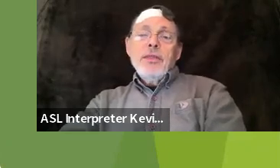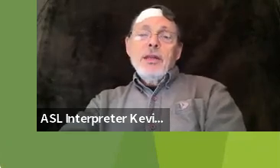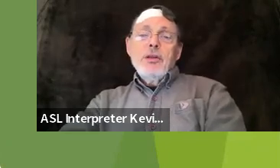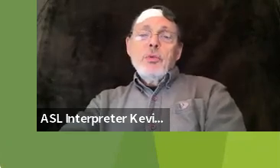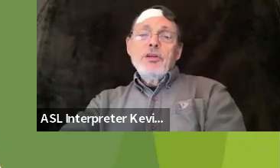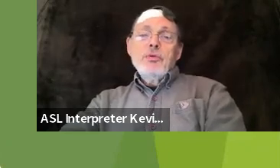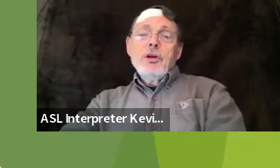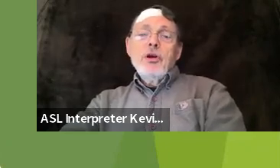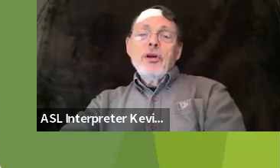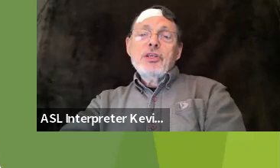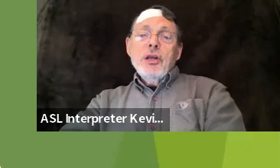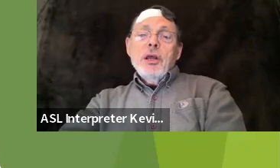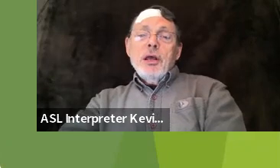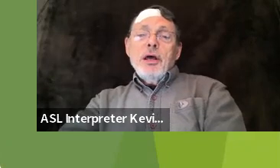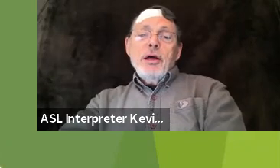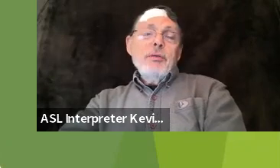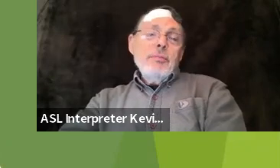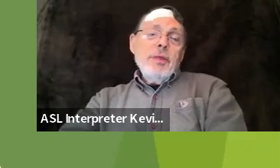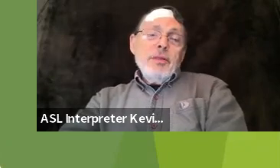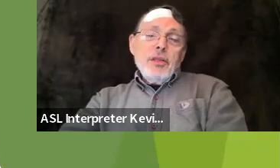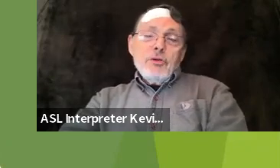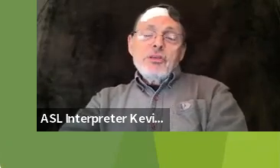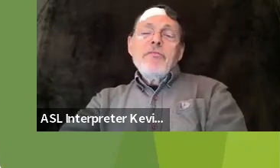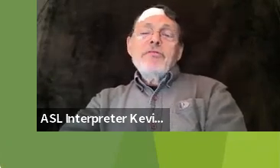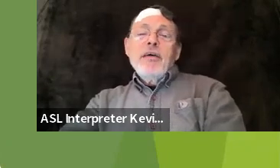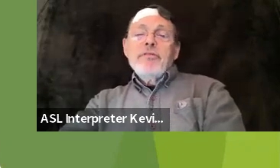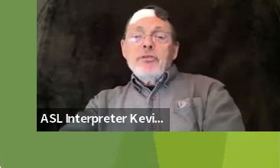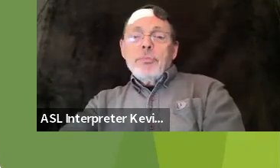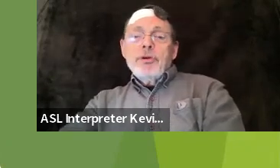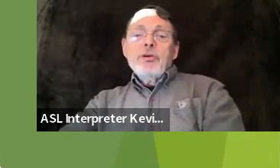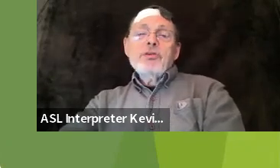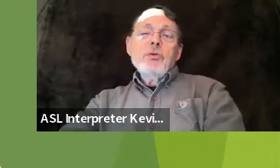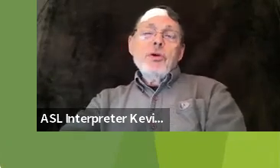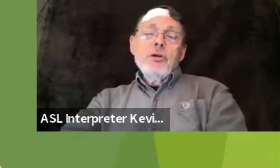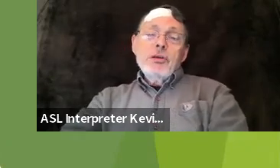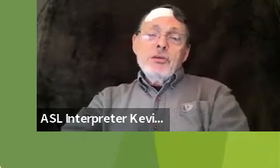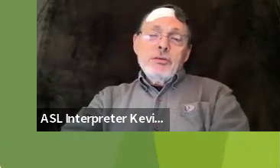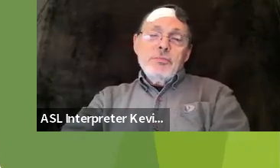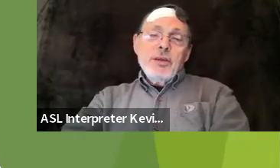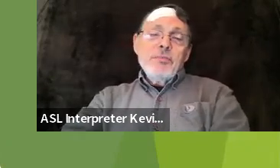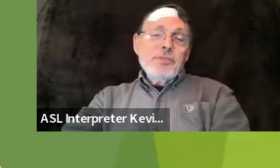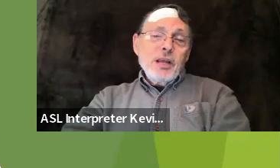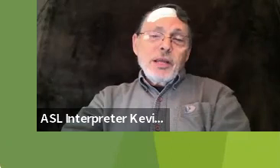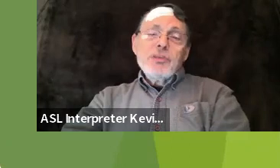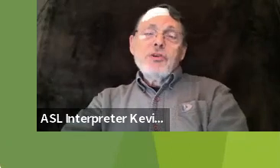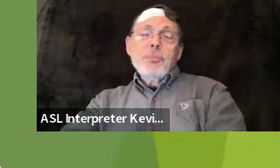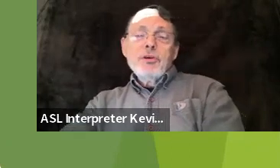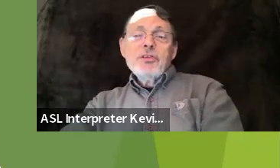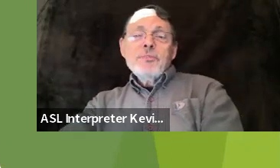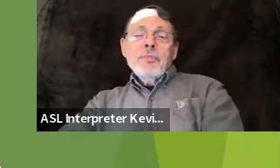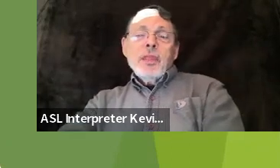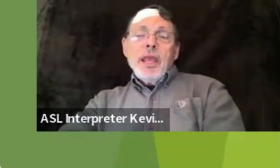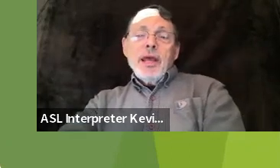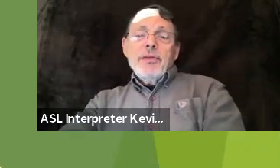And then you want to encourage the use of deaf interpreters or sign language interpreters,